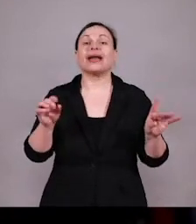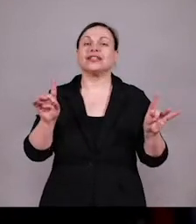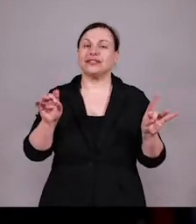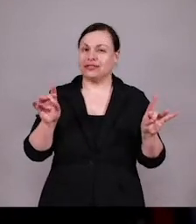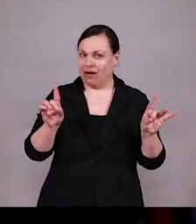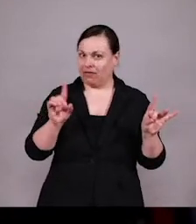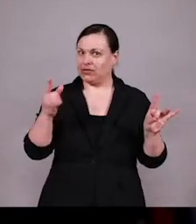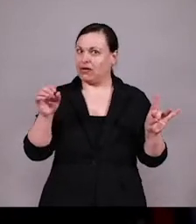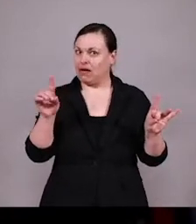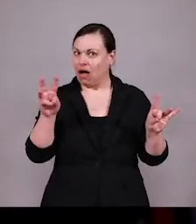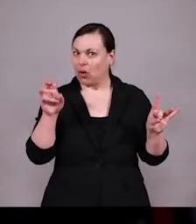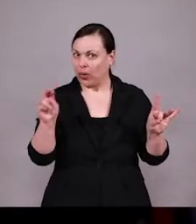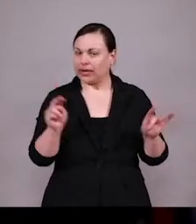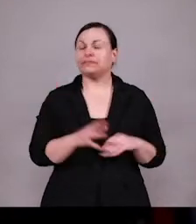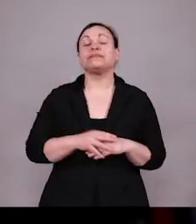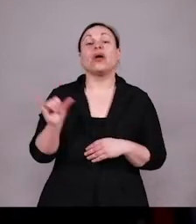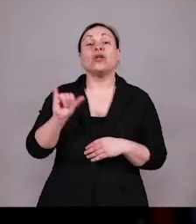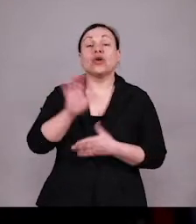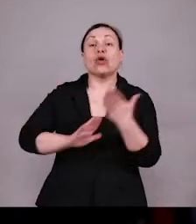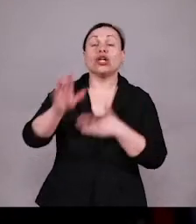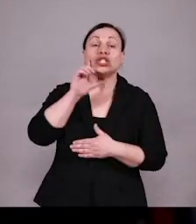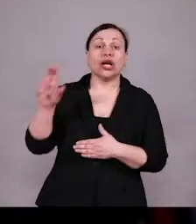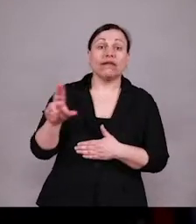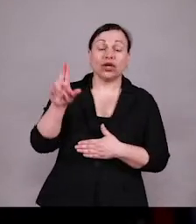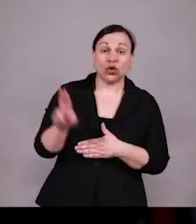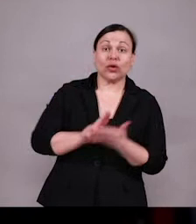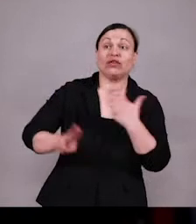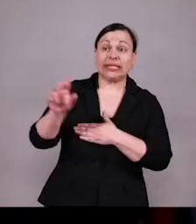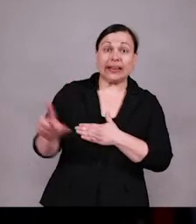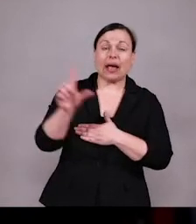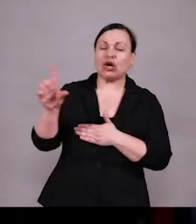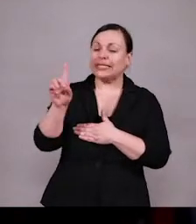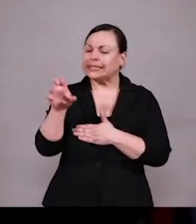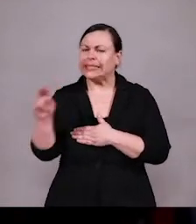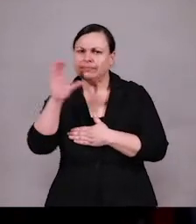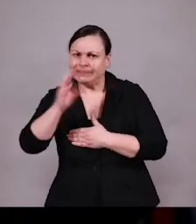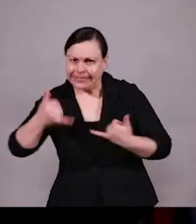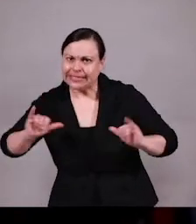The search for Libraries and Learning Sciences dean is underway, and searches for School